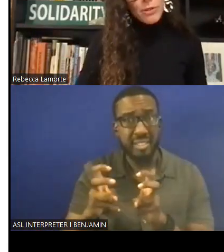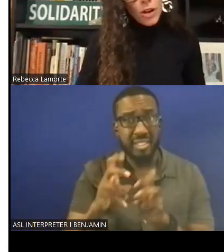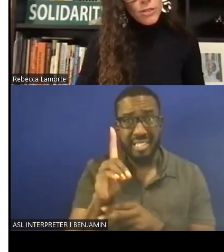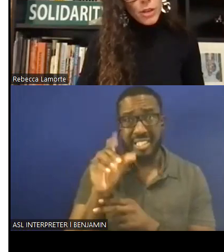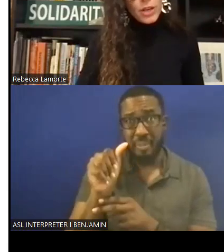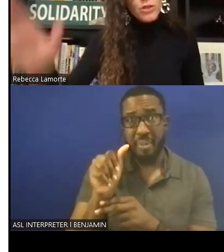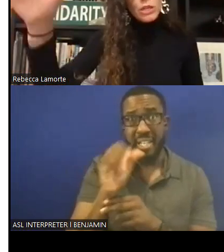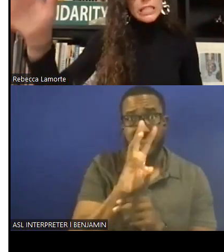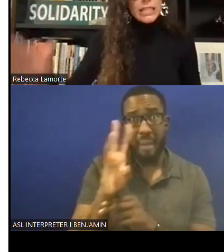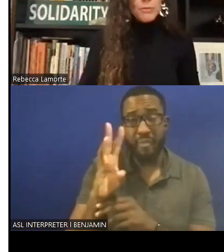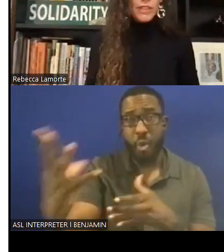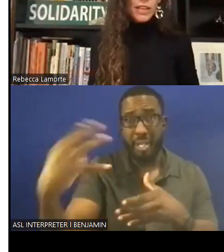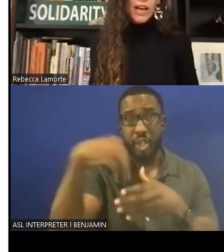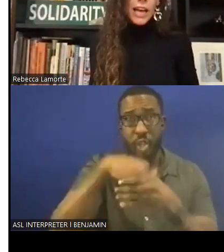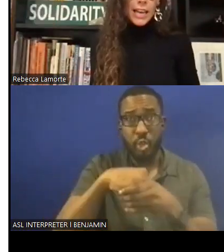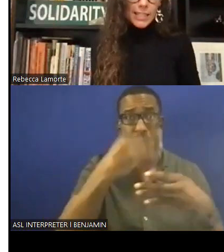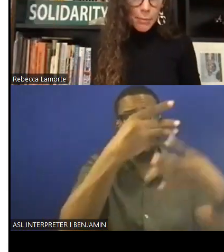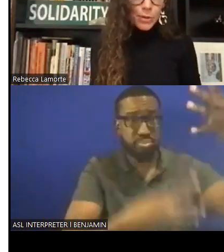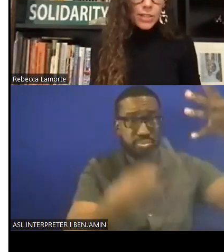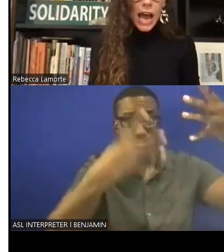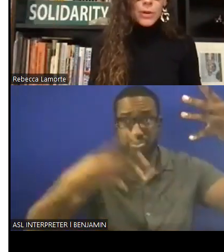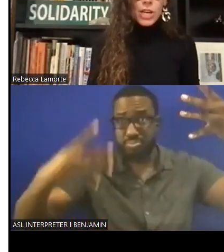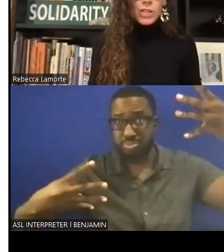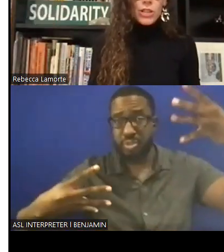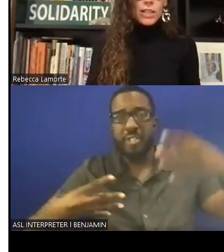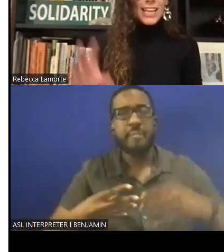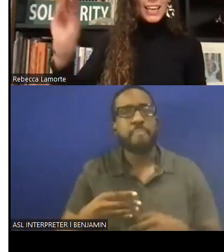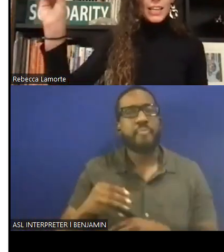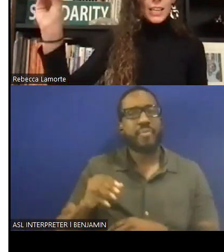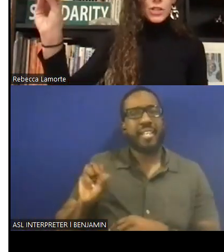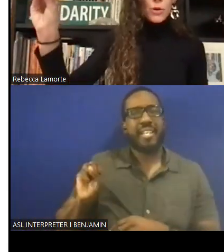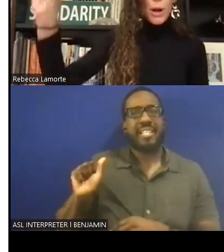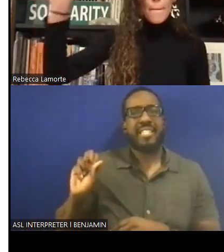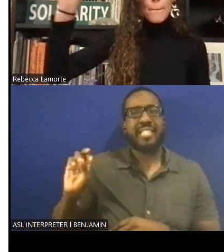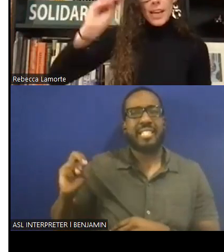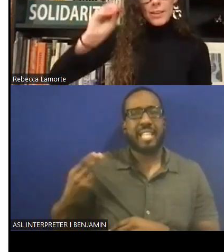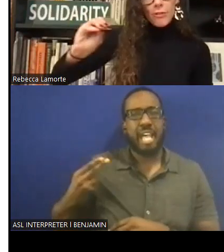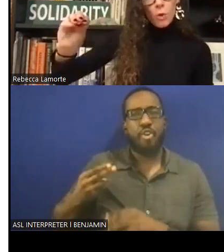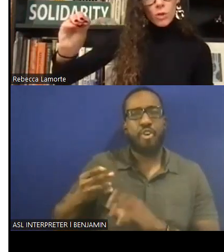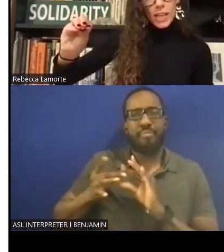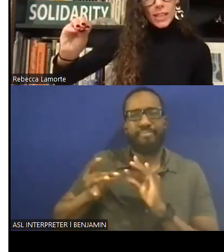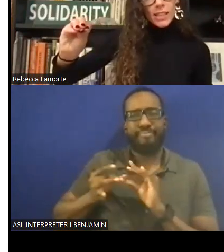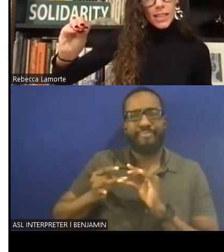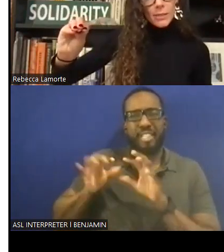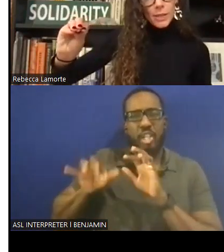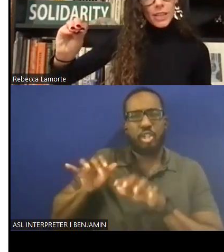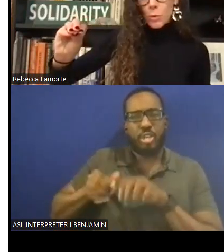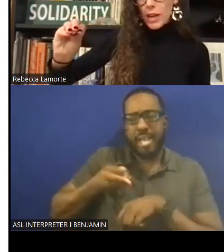if you wanna view it so you can see some of the examples and how it touches on taking an issue, but then folding in the accessibility in a way